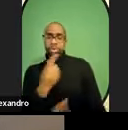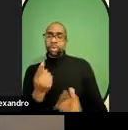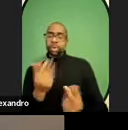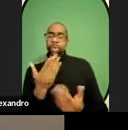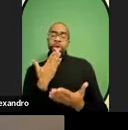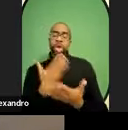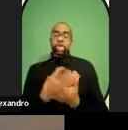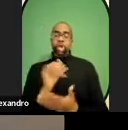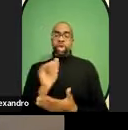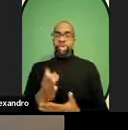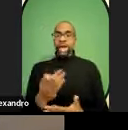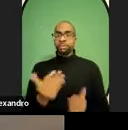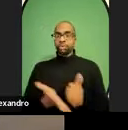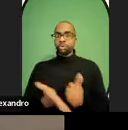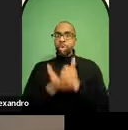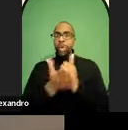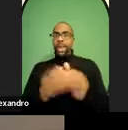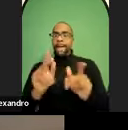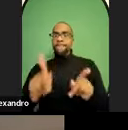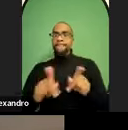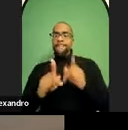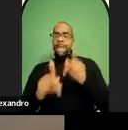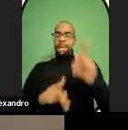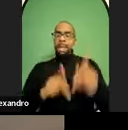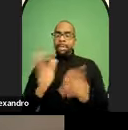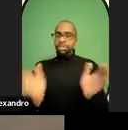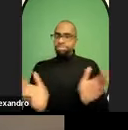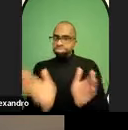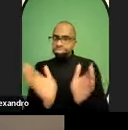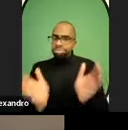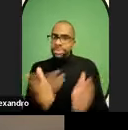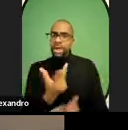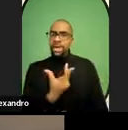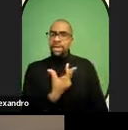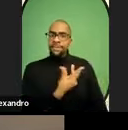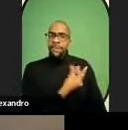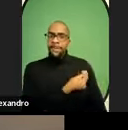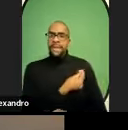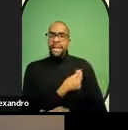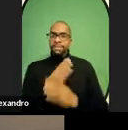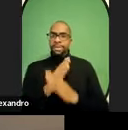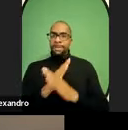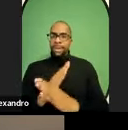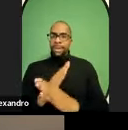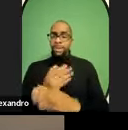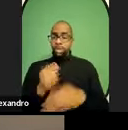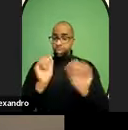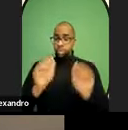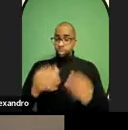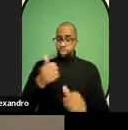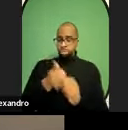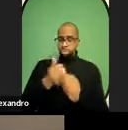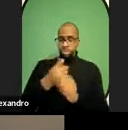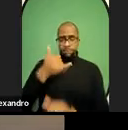helping hospitals cooperation is helping hospitals cooperation is doing a great job in terms of getting people. vaccinated, and so vaccinated, and so you can go in vaccinated, and so you can go